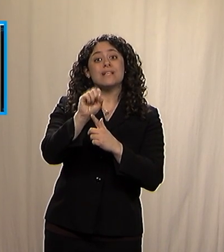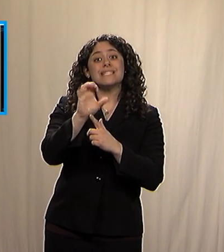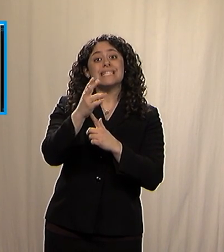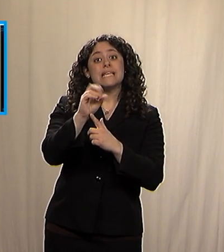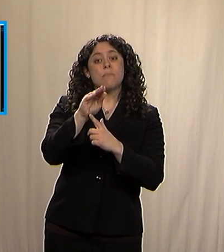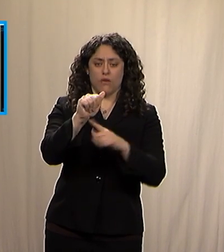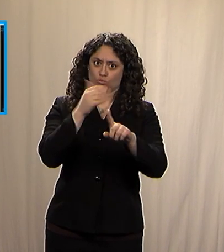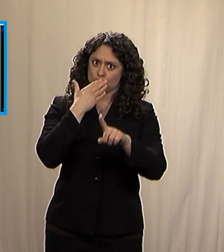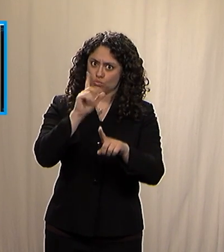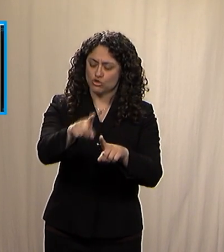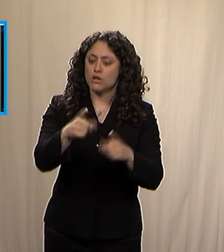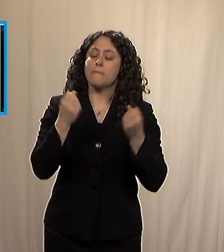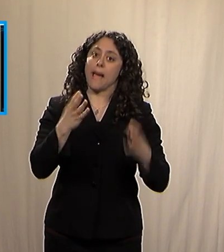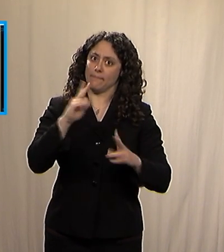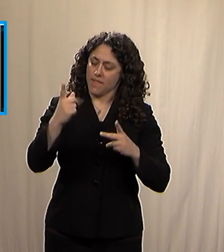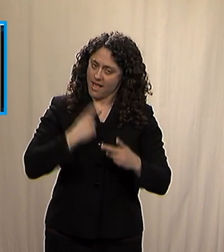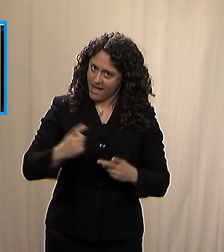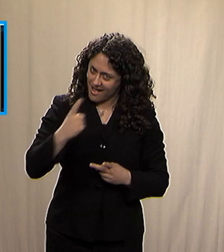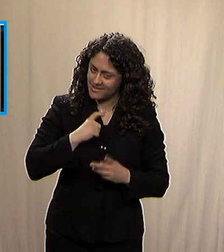And I've talked with Robin Dean about this.